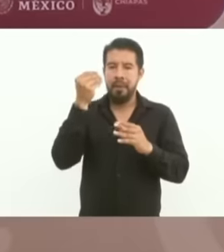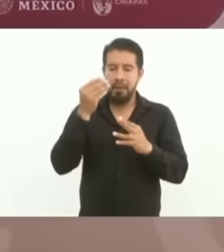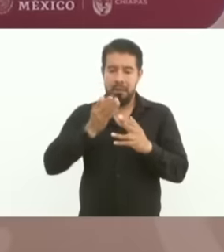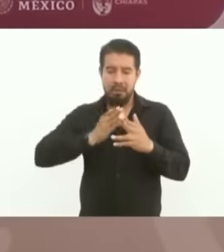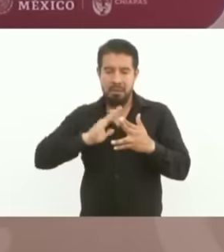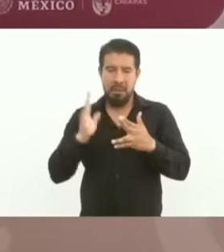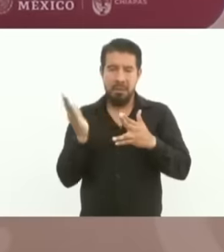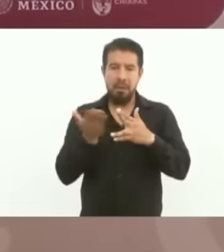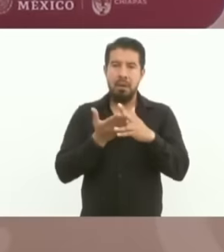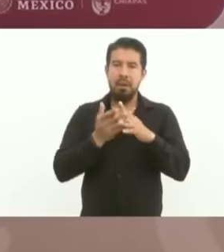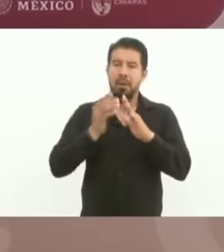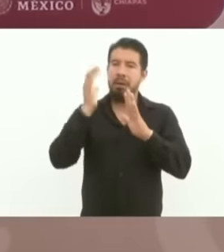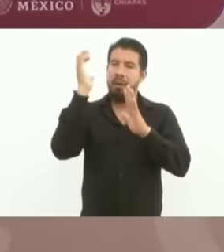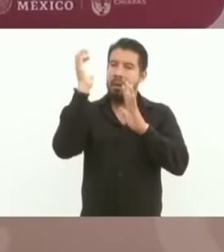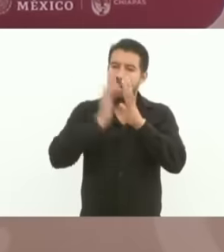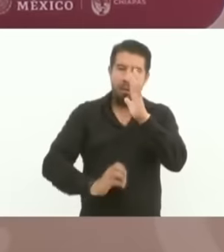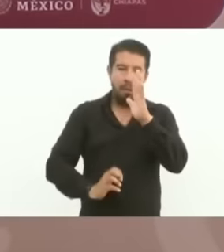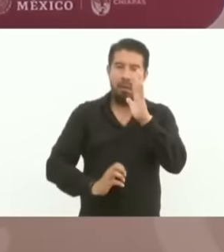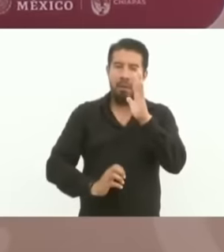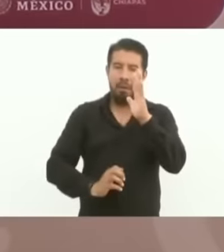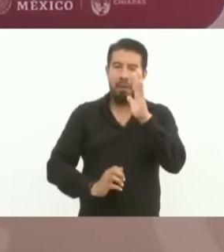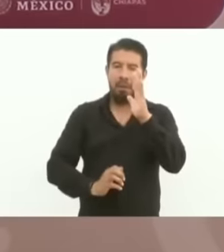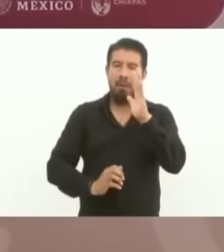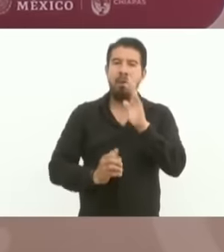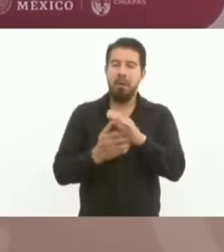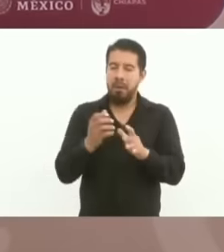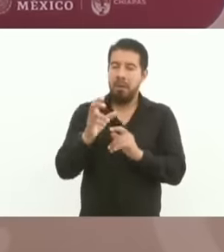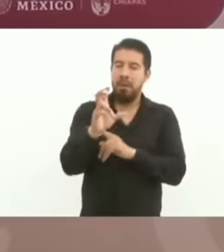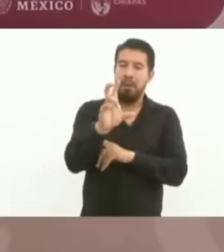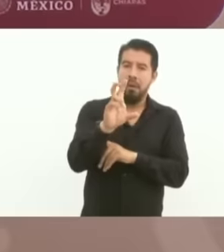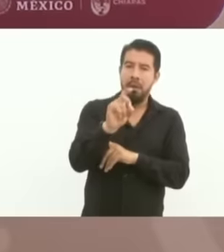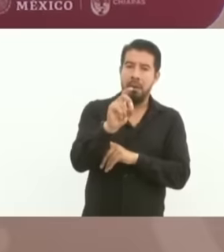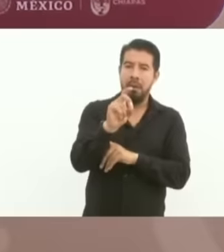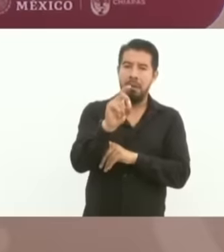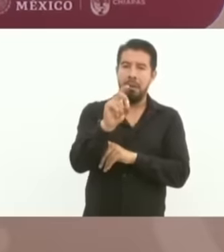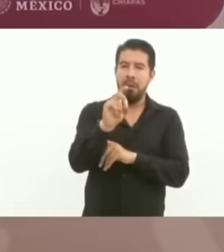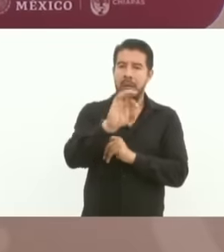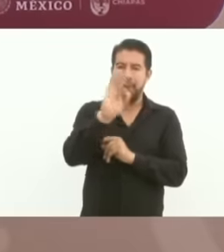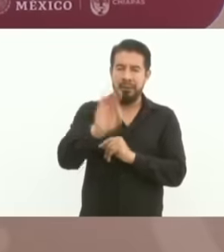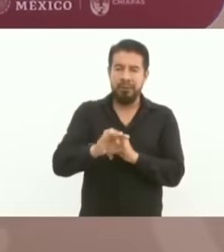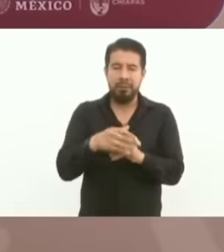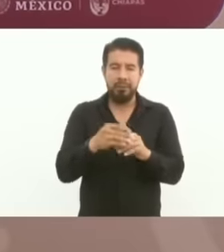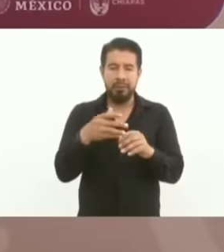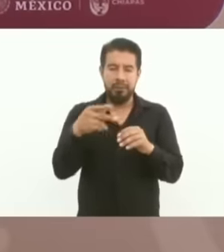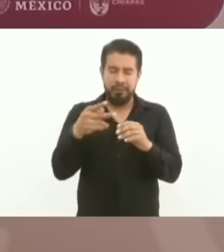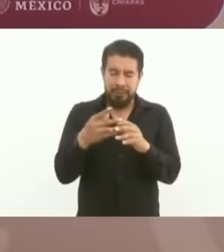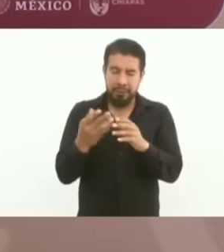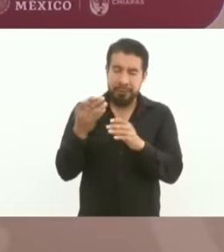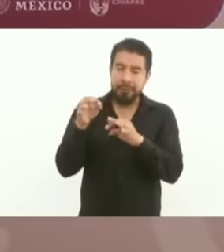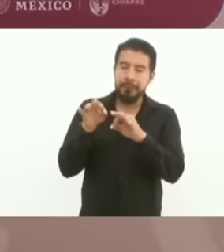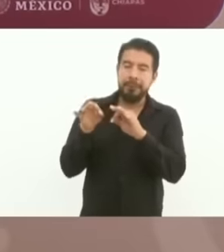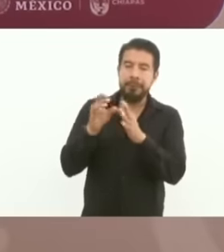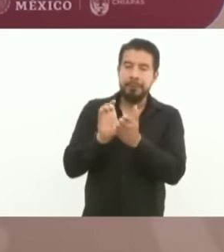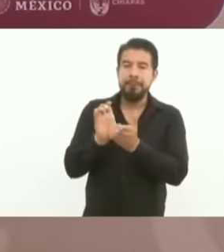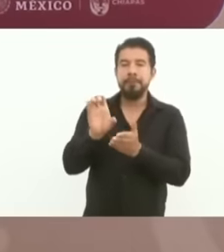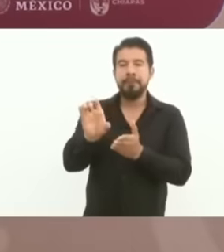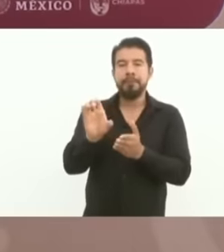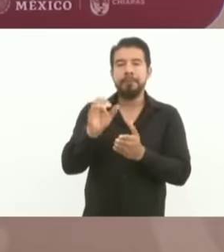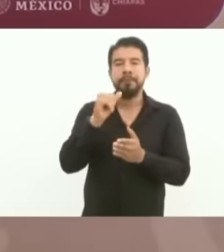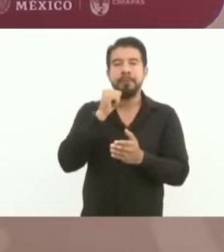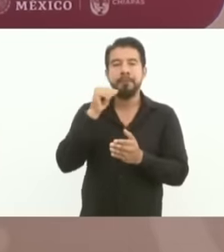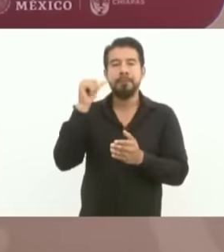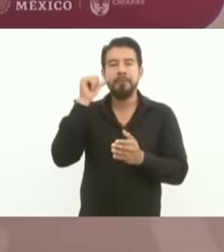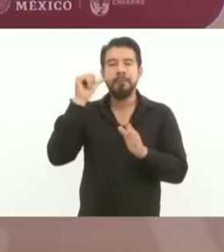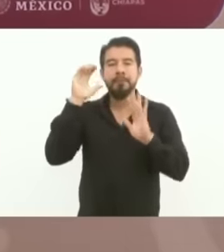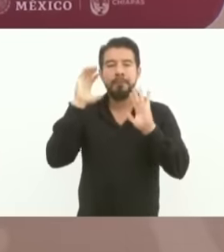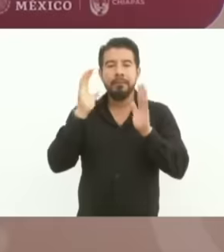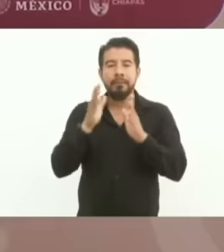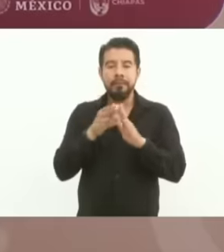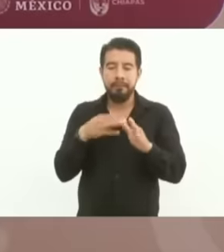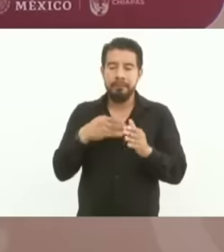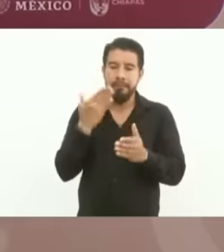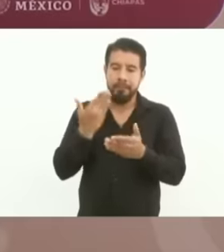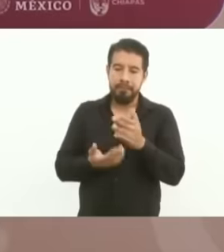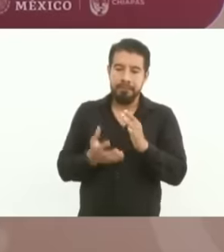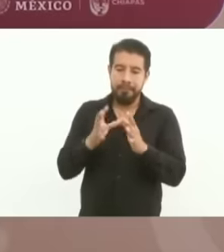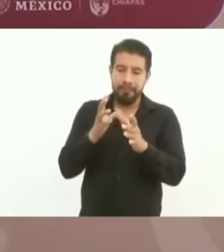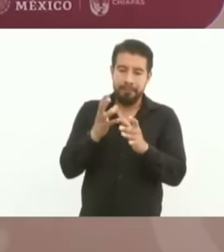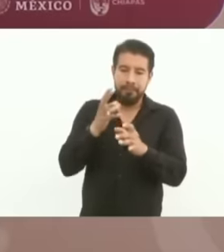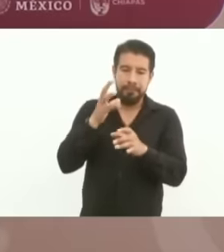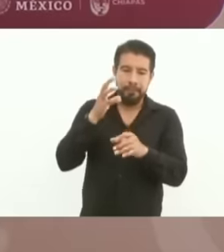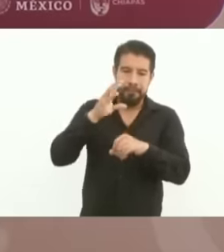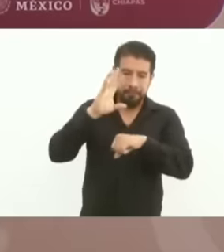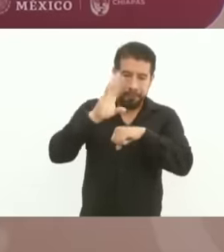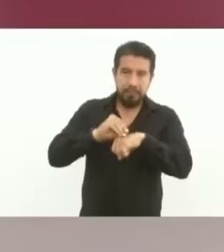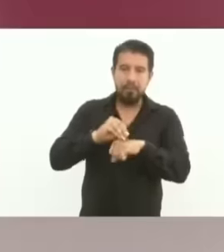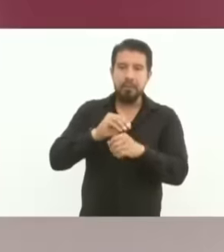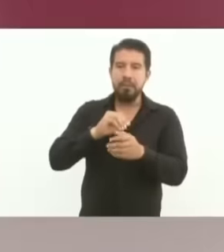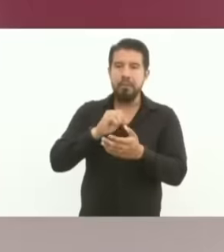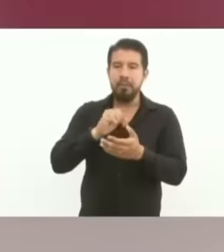they were going to receive 30% of their salary now Yesterday it was already approved in commissions that